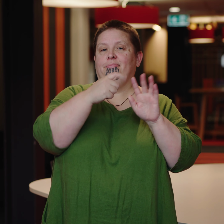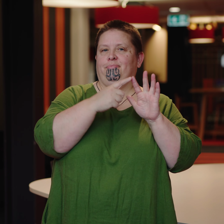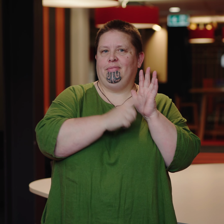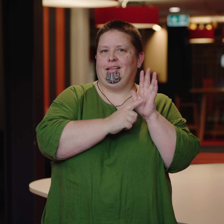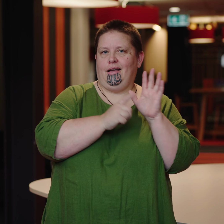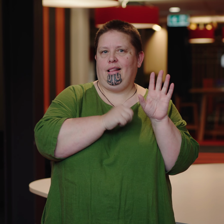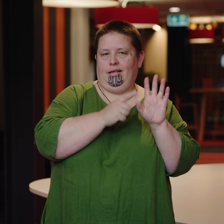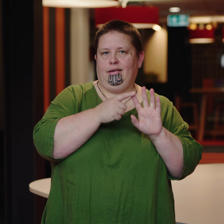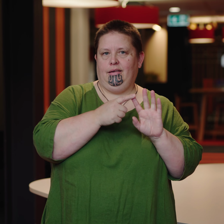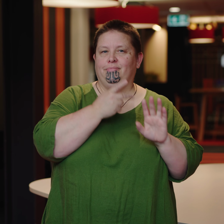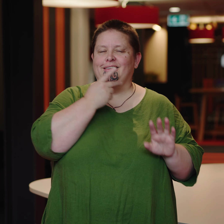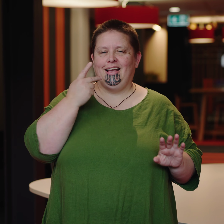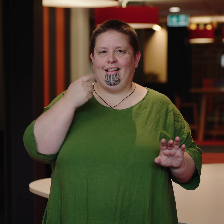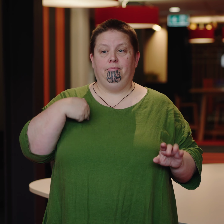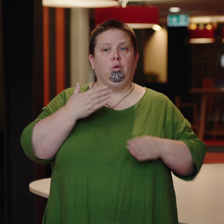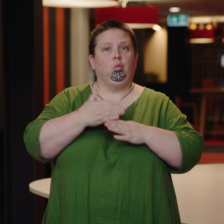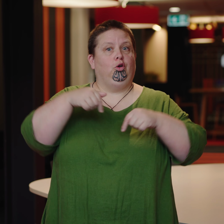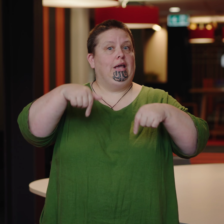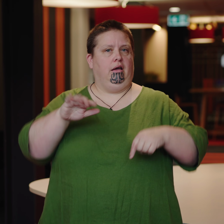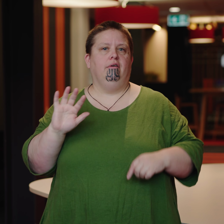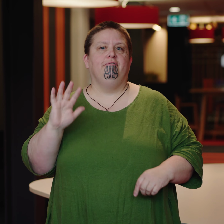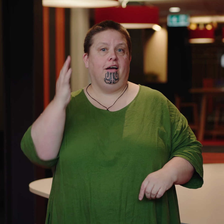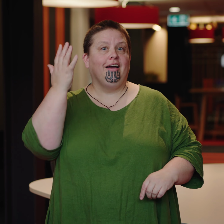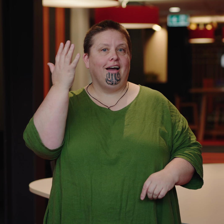My name is Kellye and I'm part of the Whaikaha team.